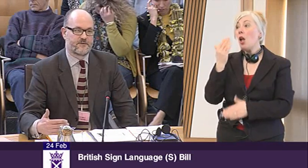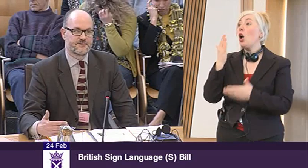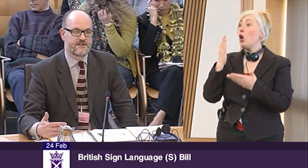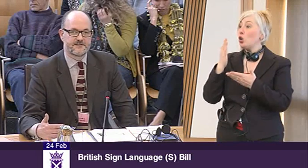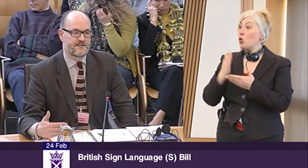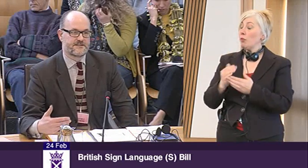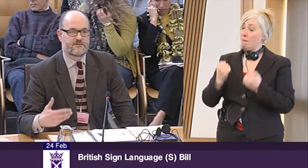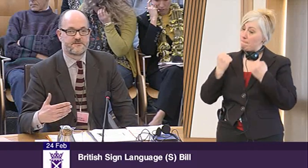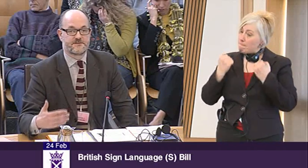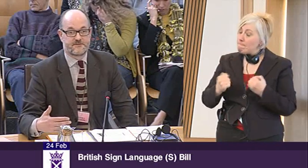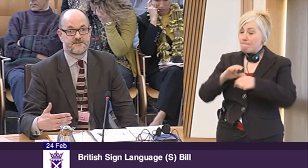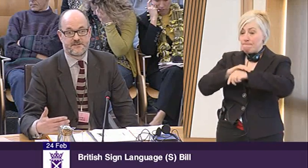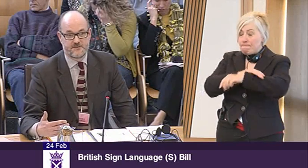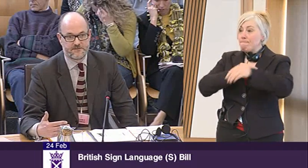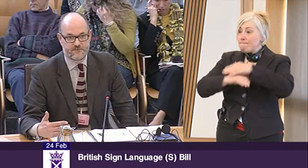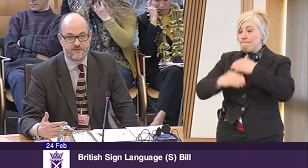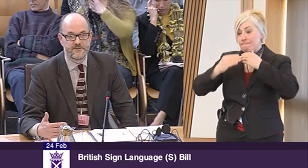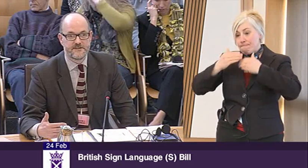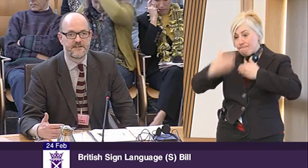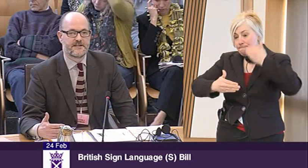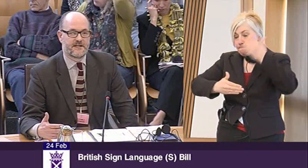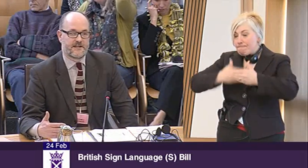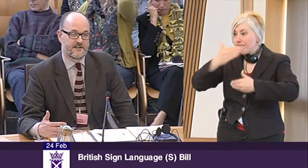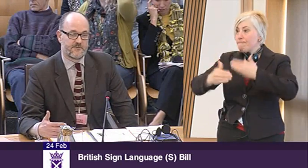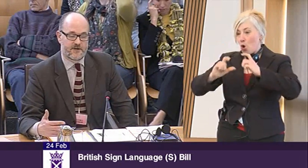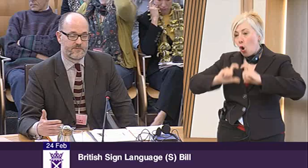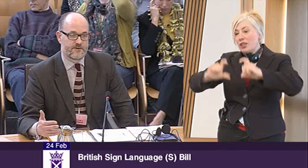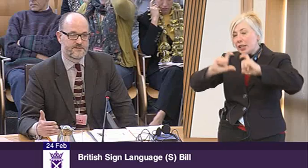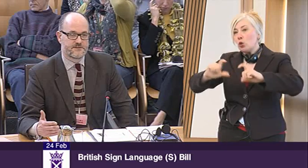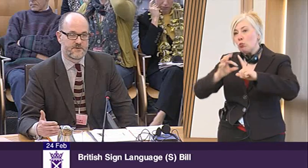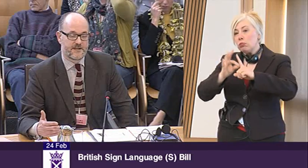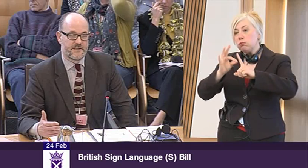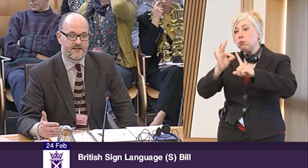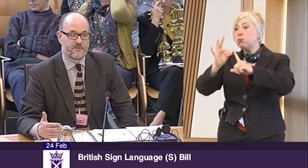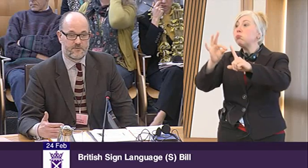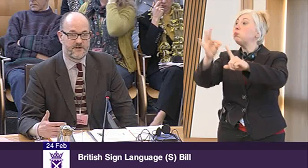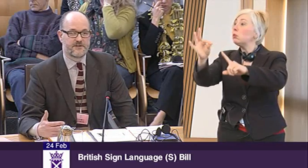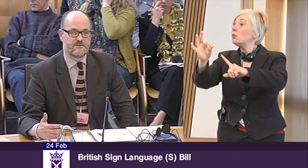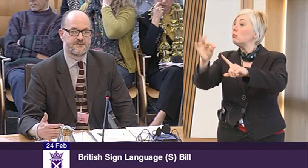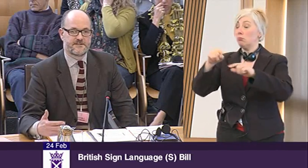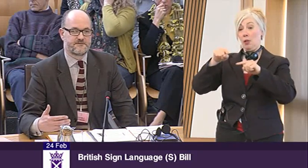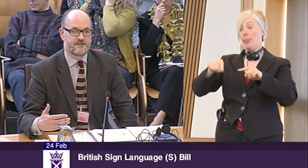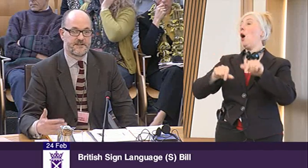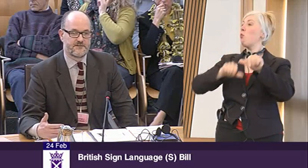process of continuous improvement, and the community is keen to engage and participate